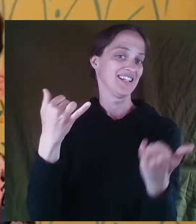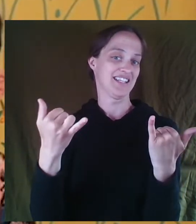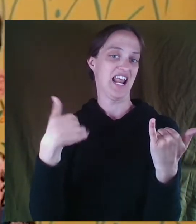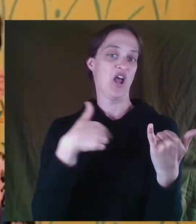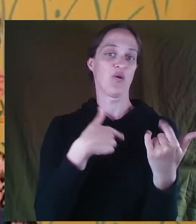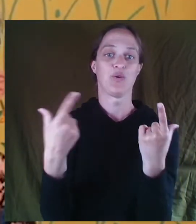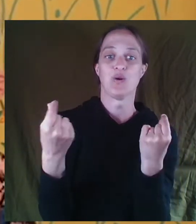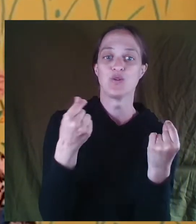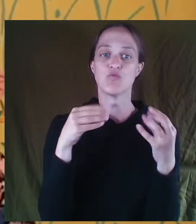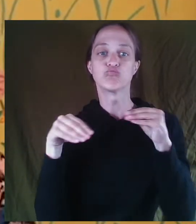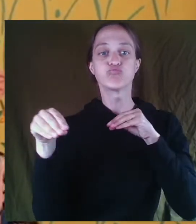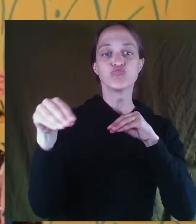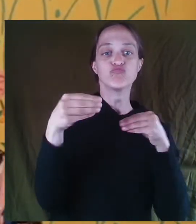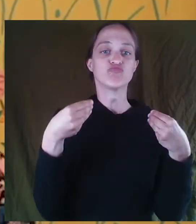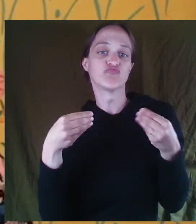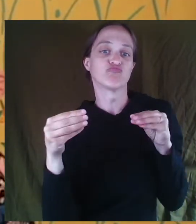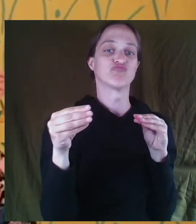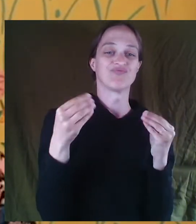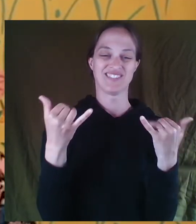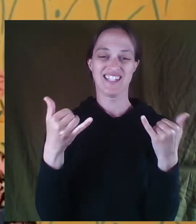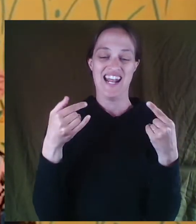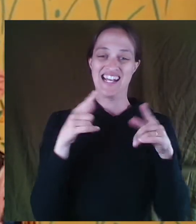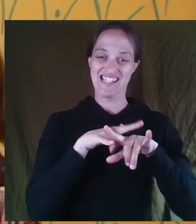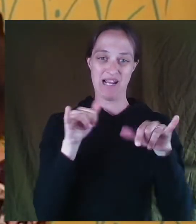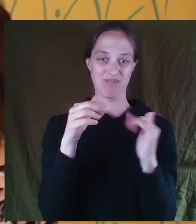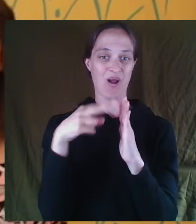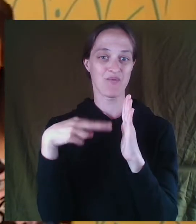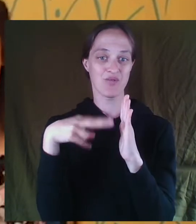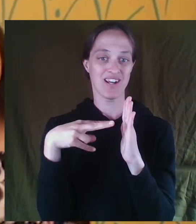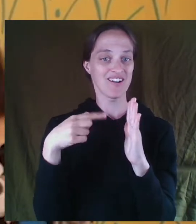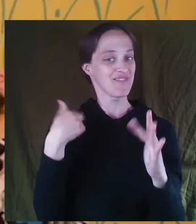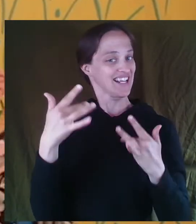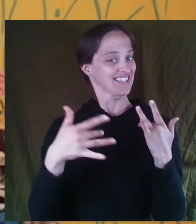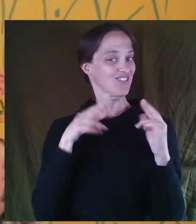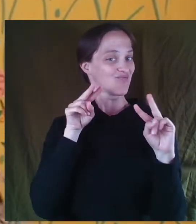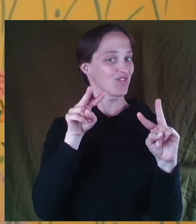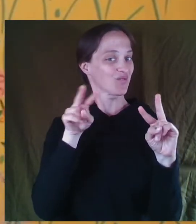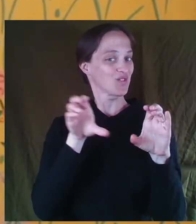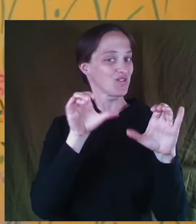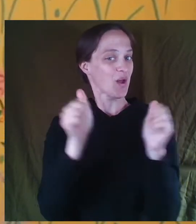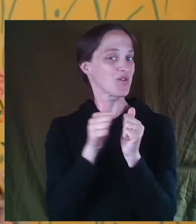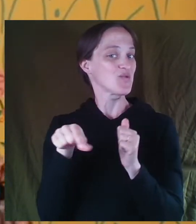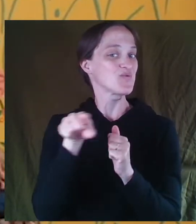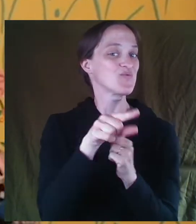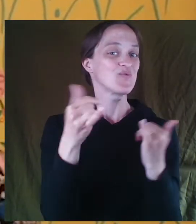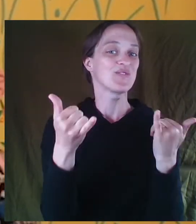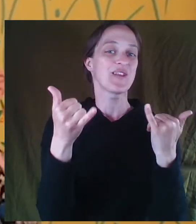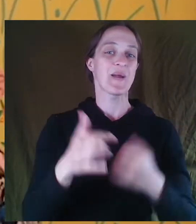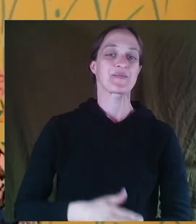Today, like I said, we're gonna be bending and stretching a little bit as we read this and I'm excited to do that with you today.